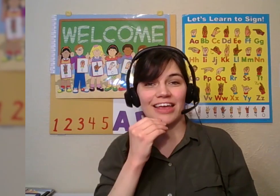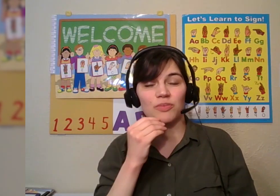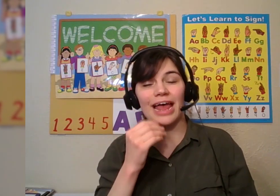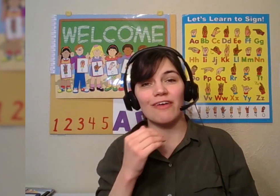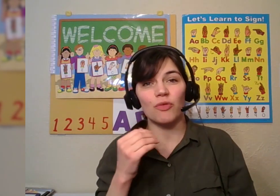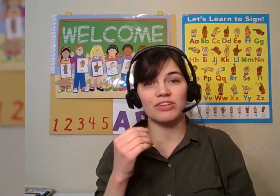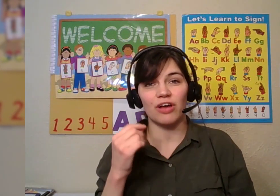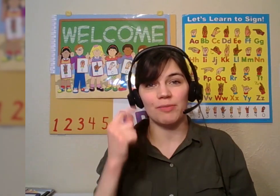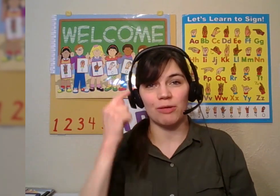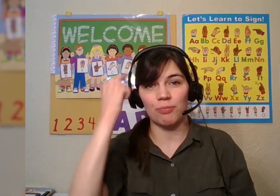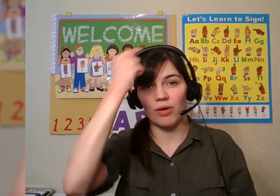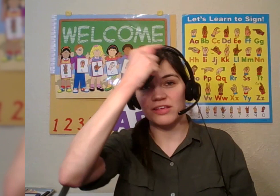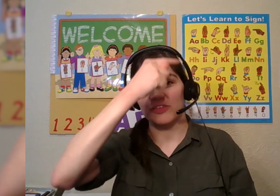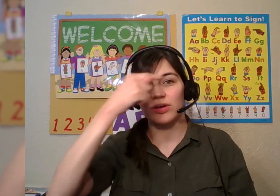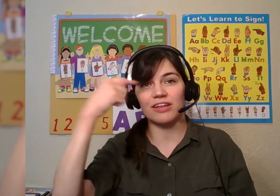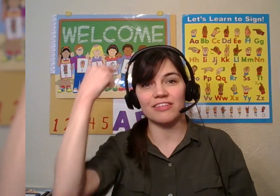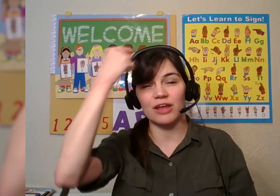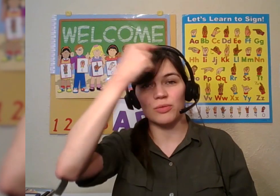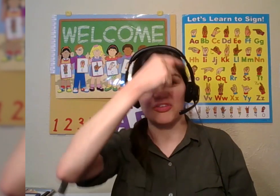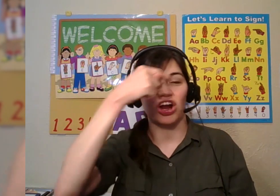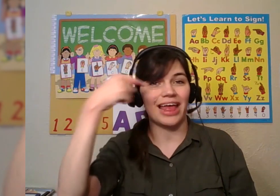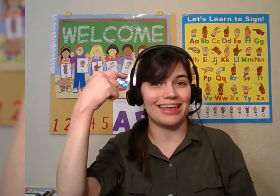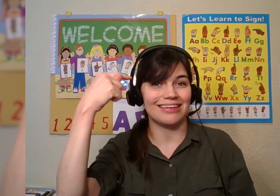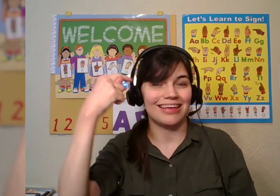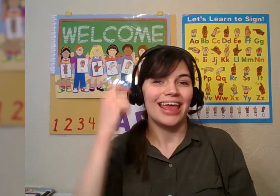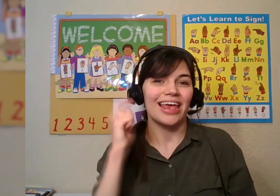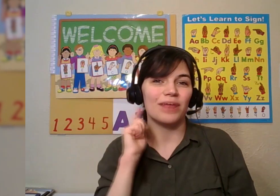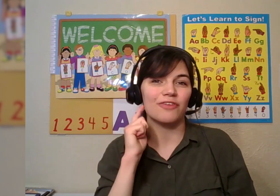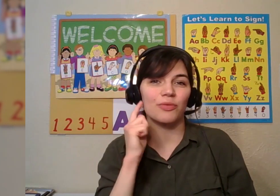whenever we talk about boys we're gonna sign around our head and whenever we